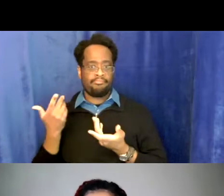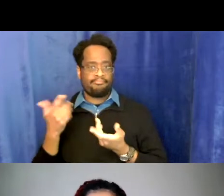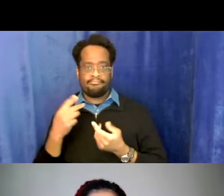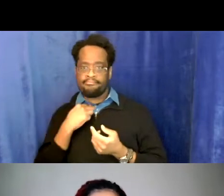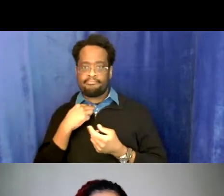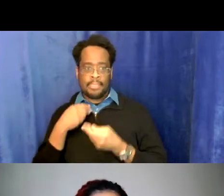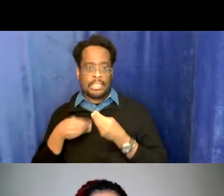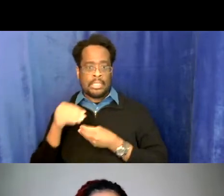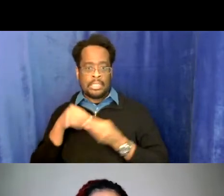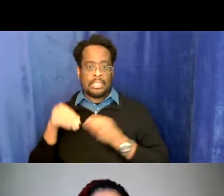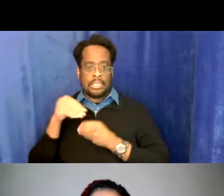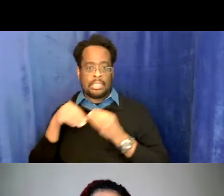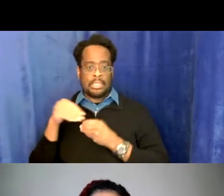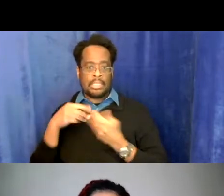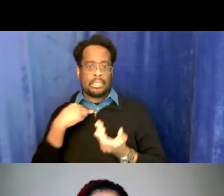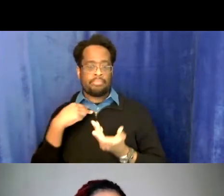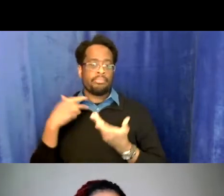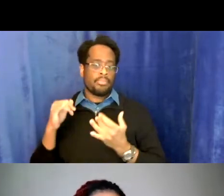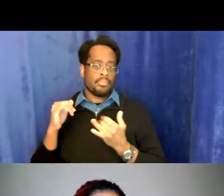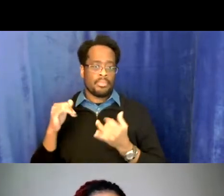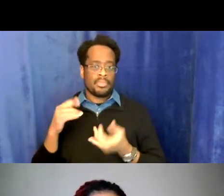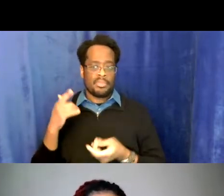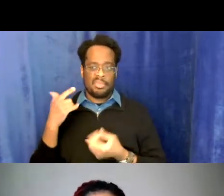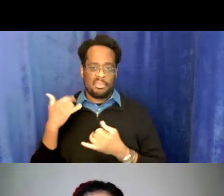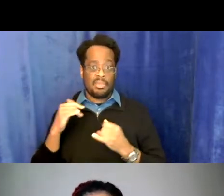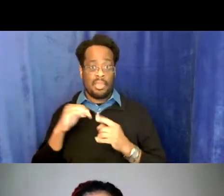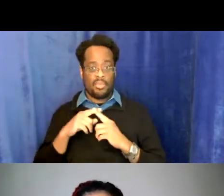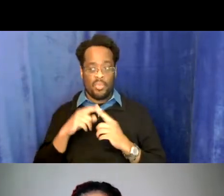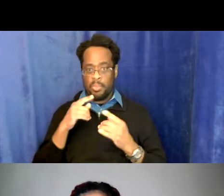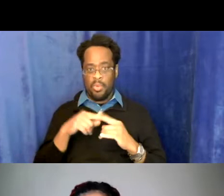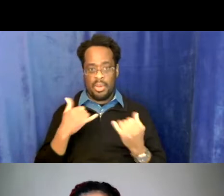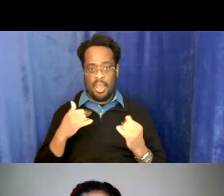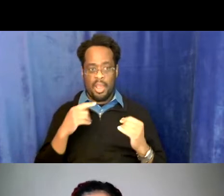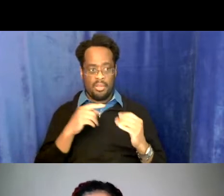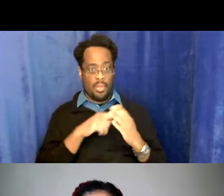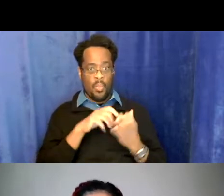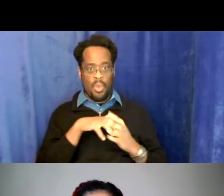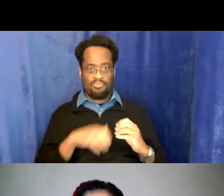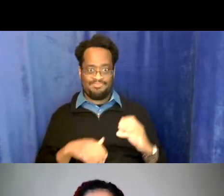within yourself. Whereas the black family not being able to purchase especially in the desirable areas,